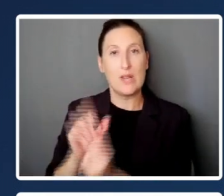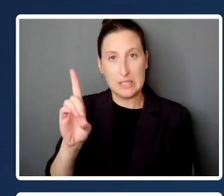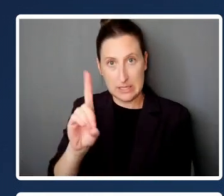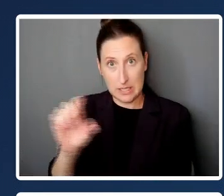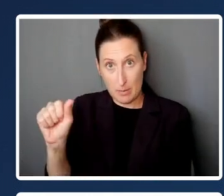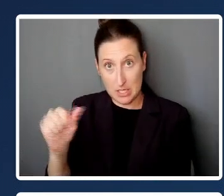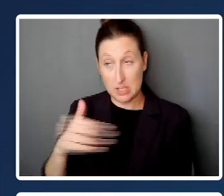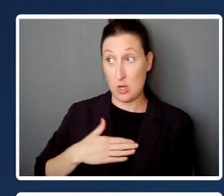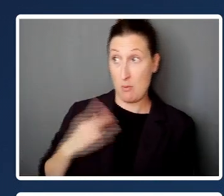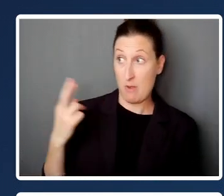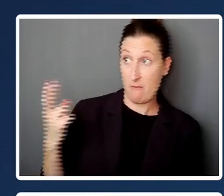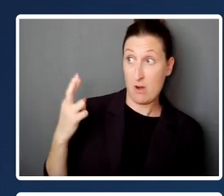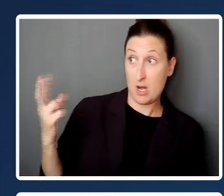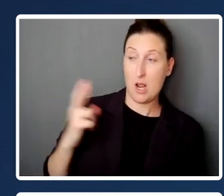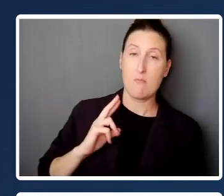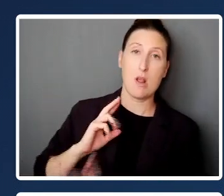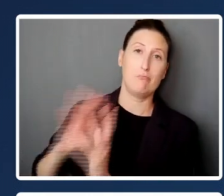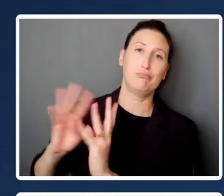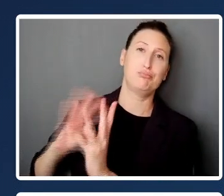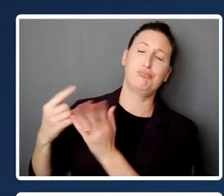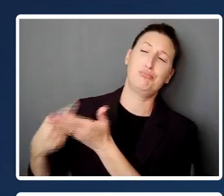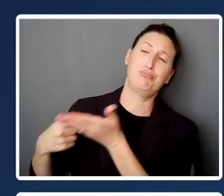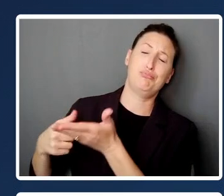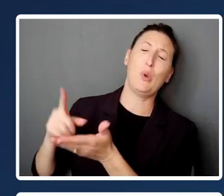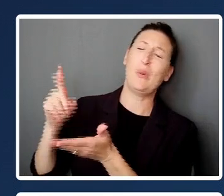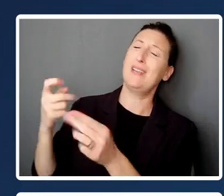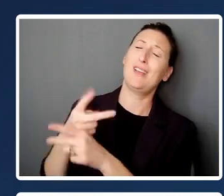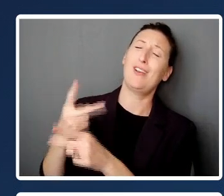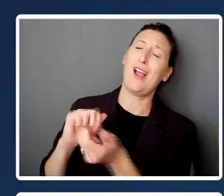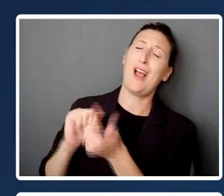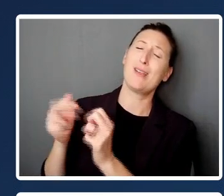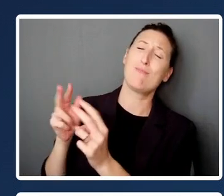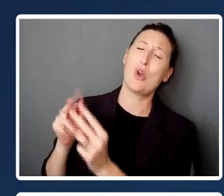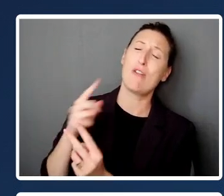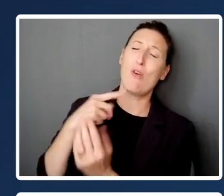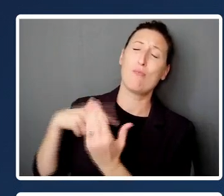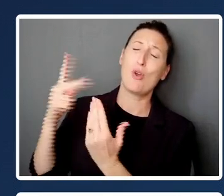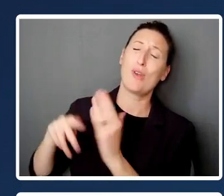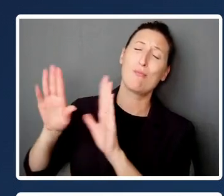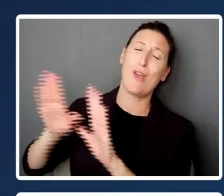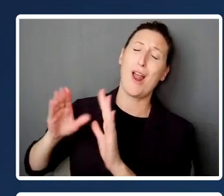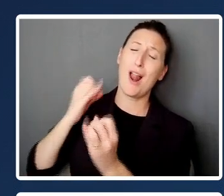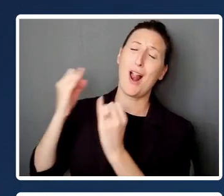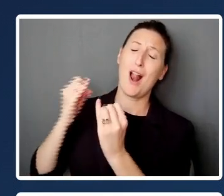really figure out a way to partner on a program. Wouldn't that be great? And finally, we started